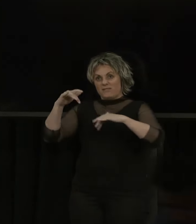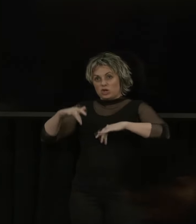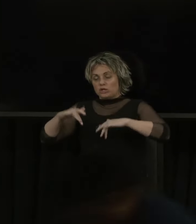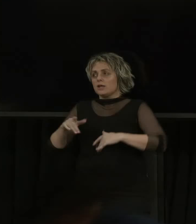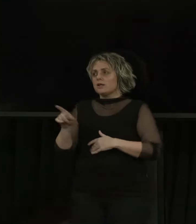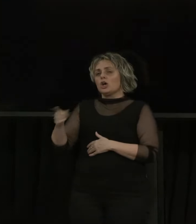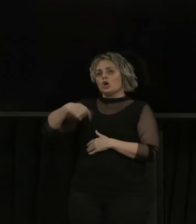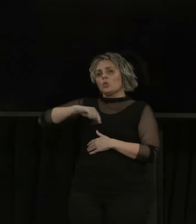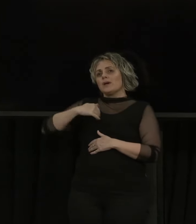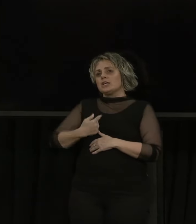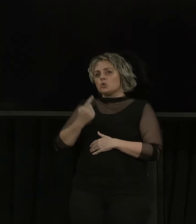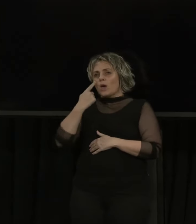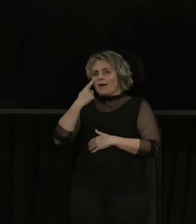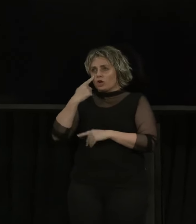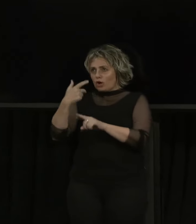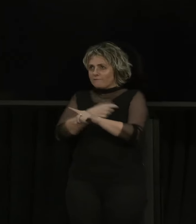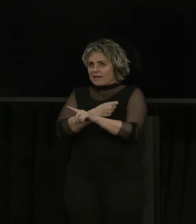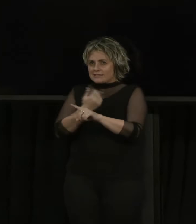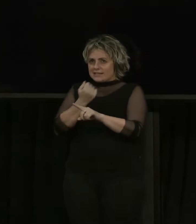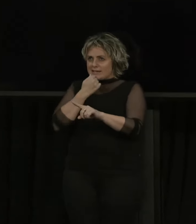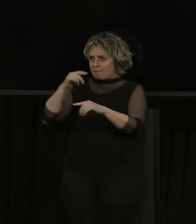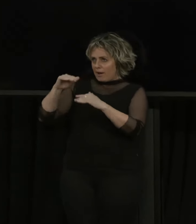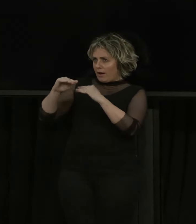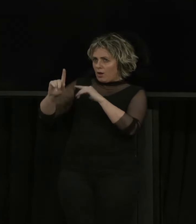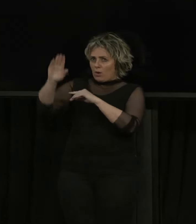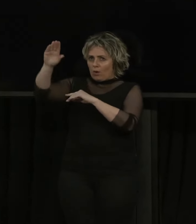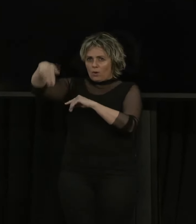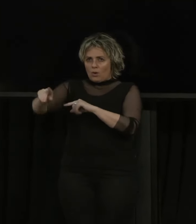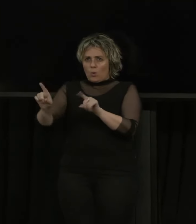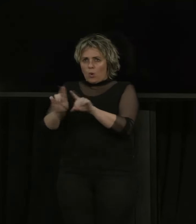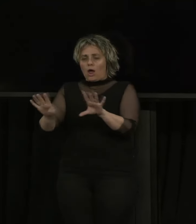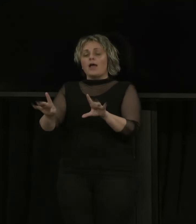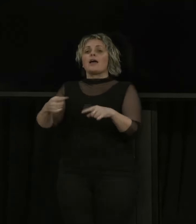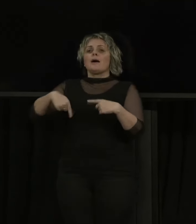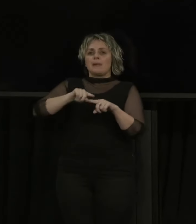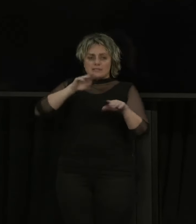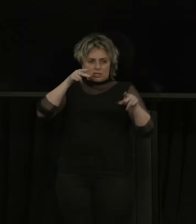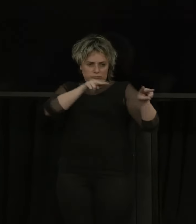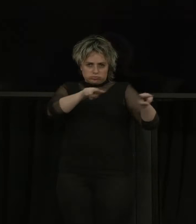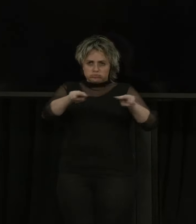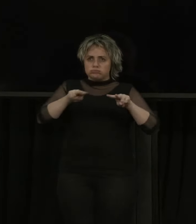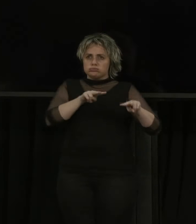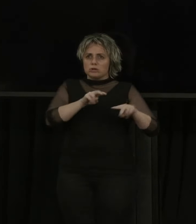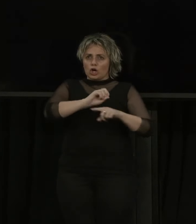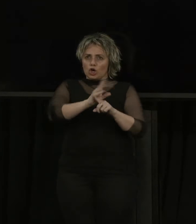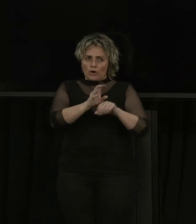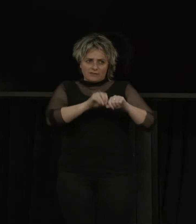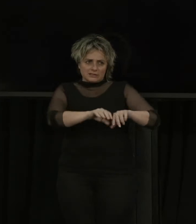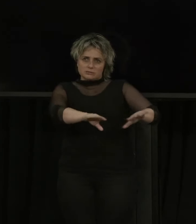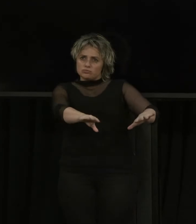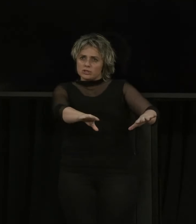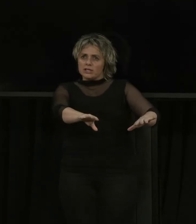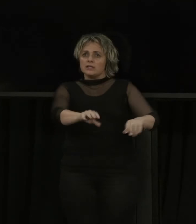to move to level II I'm saying it will be both